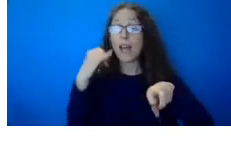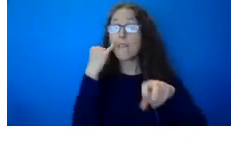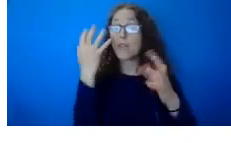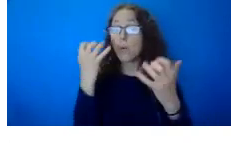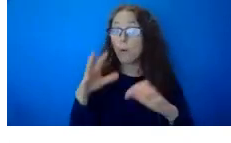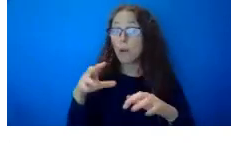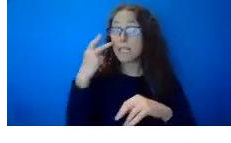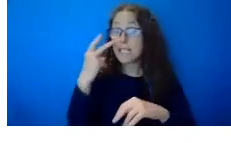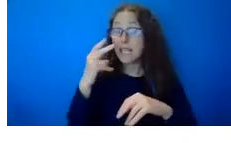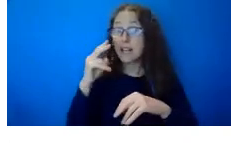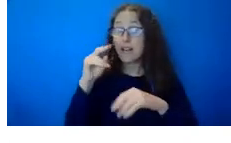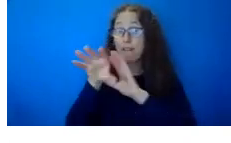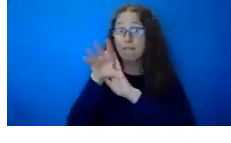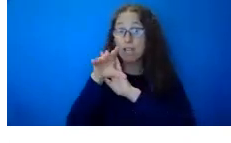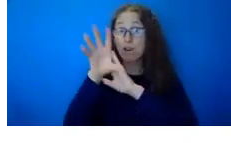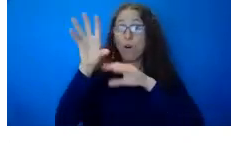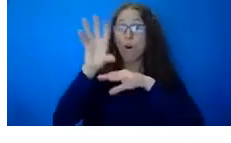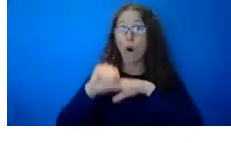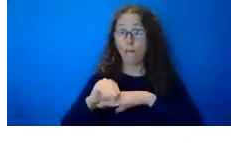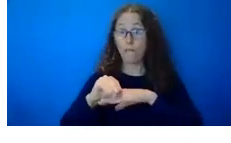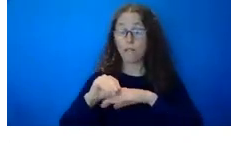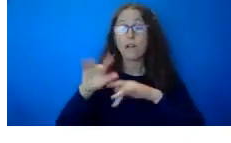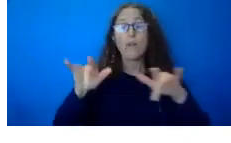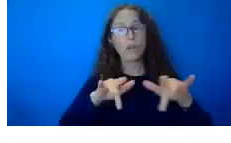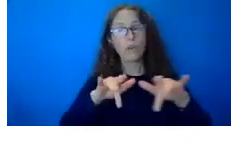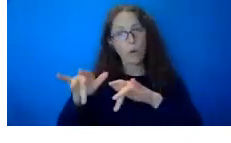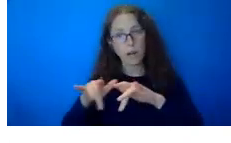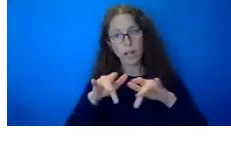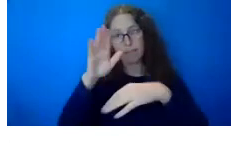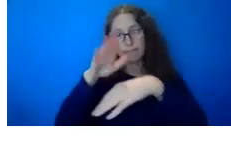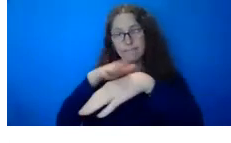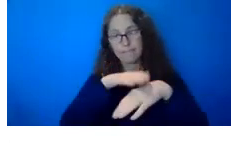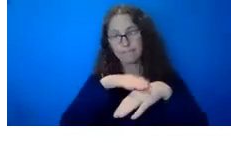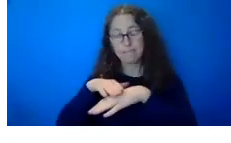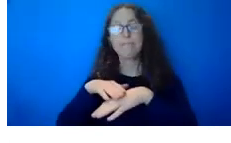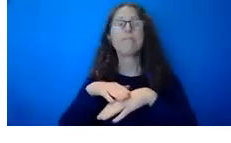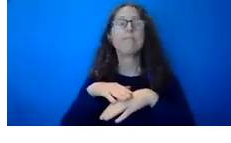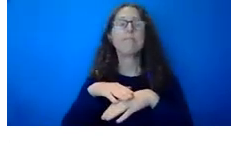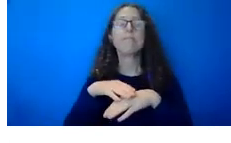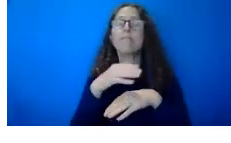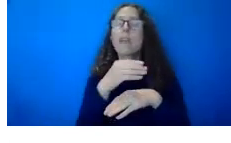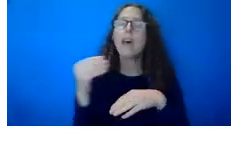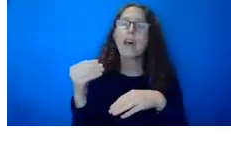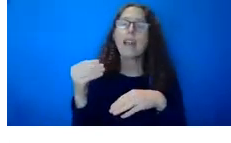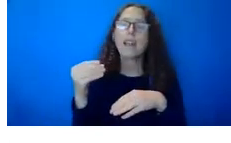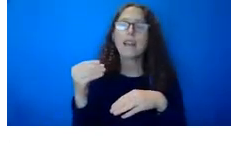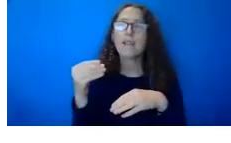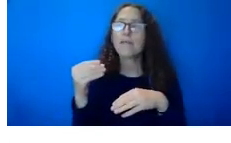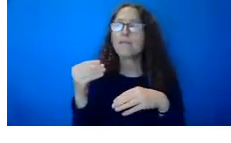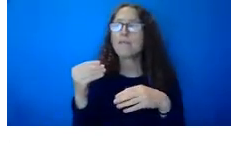HEAR YOU UNLESS YOU ARE MEAGER MICROPHONE IS MUTED AND WE CAN